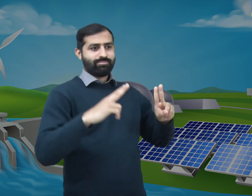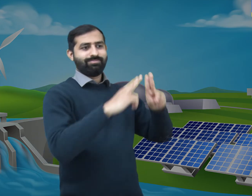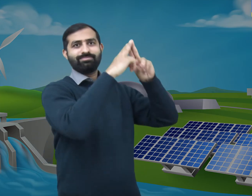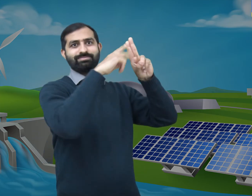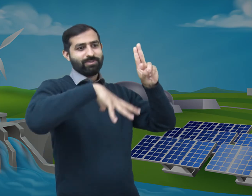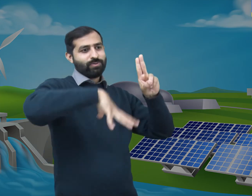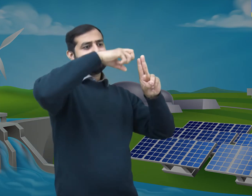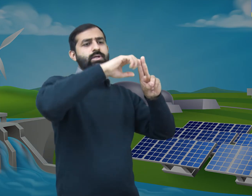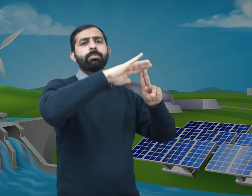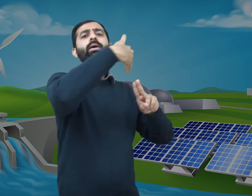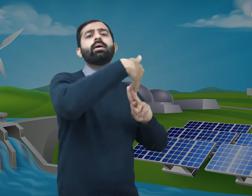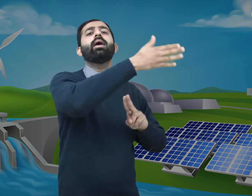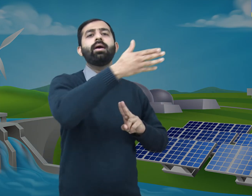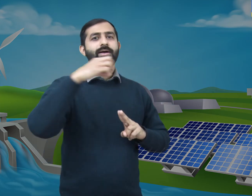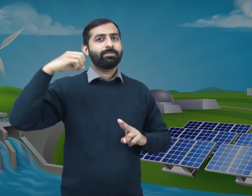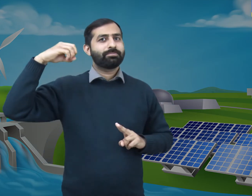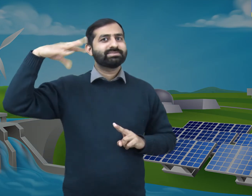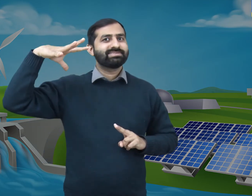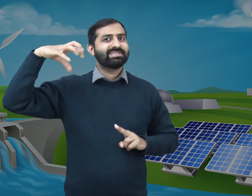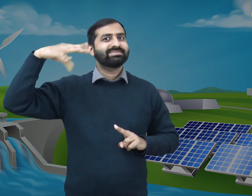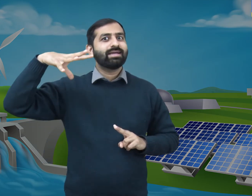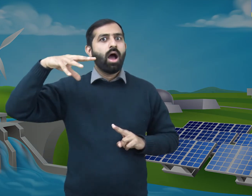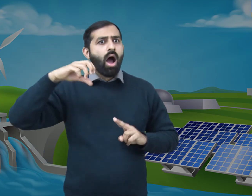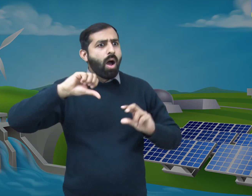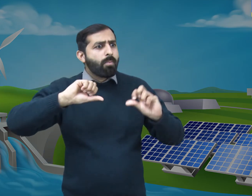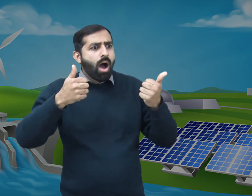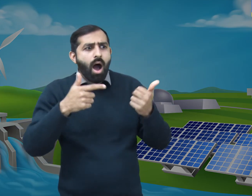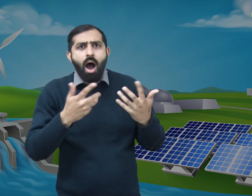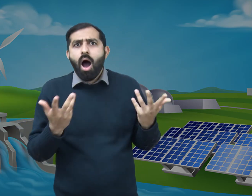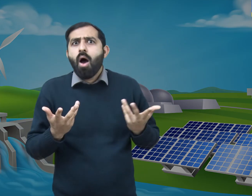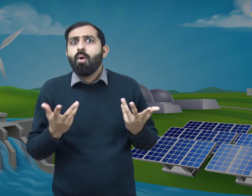Hydro power plants converts the potential energy of falling water into electricity.